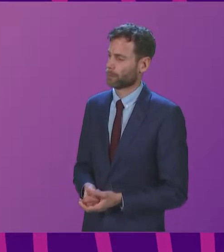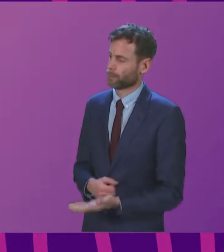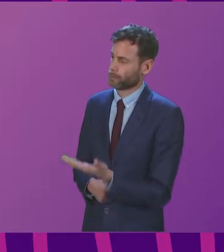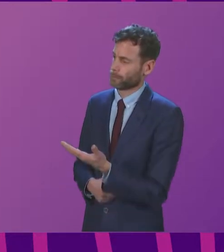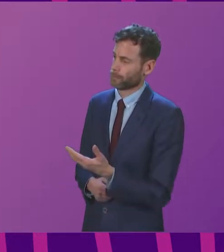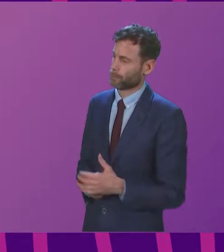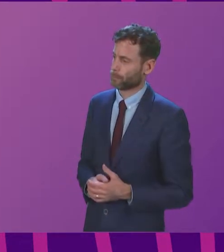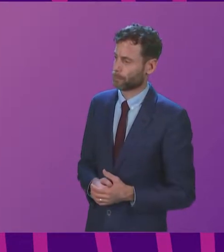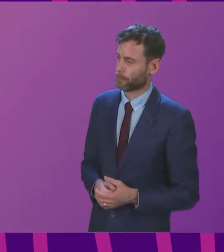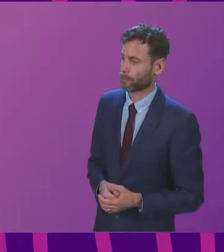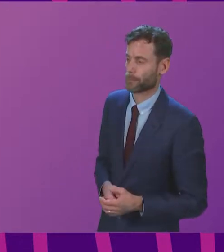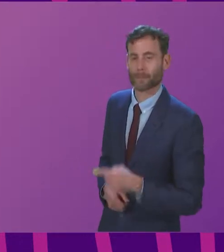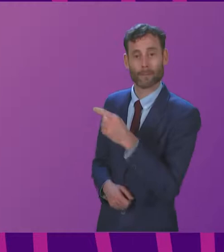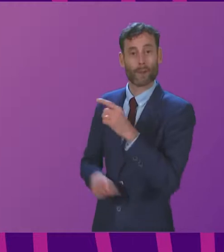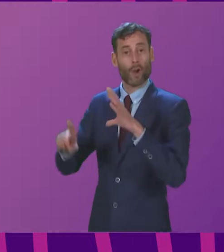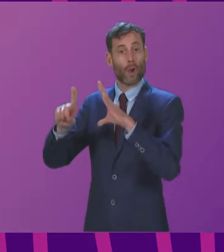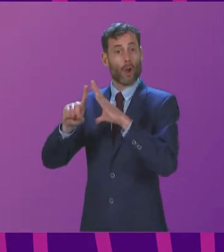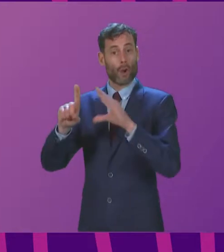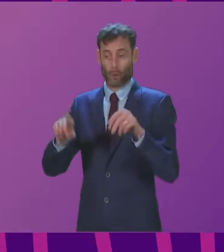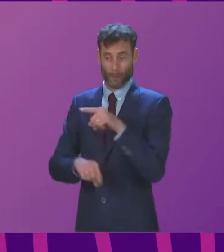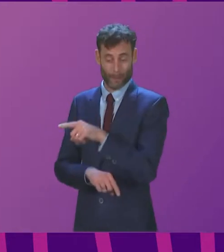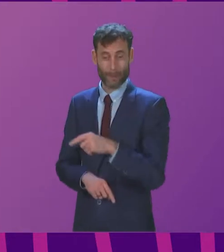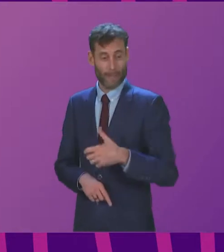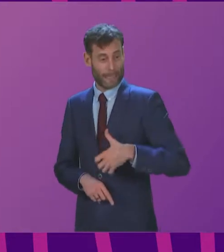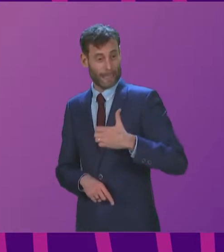We know that many Conservatives find Parliaments frustrating places to work in and possibly that is